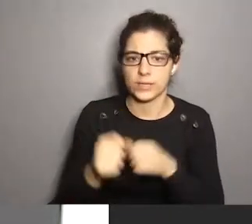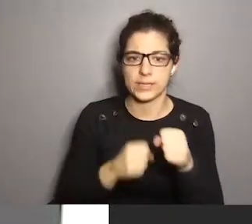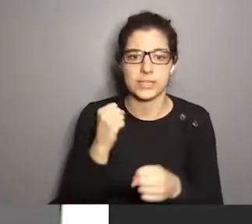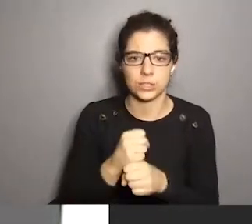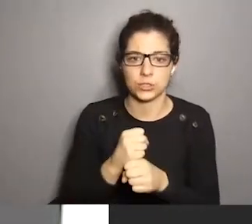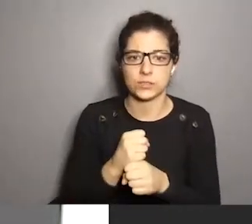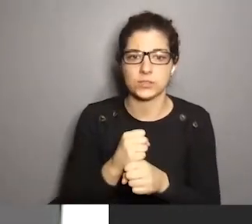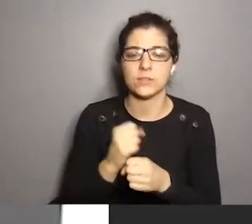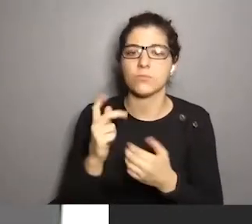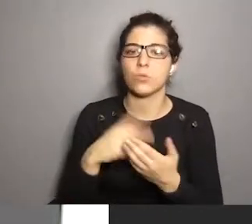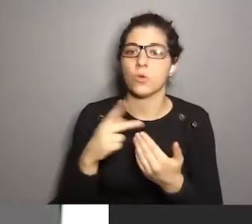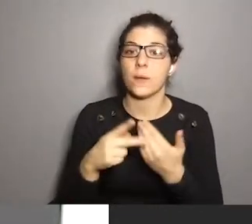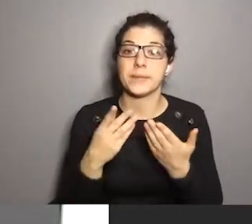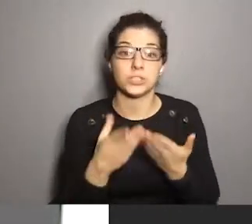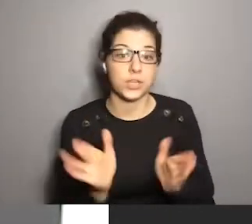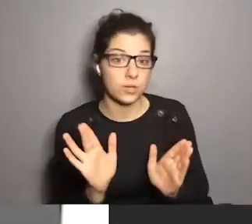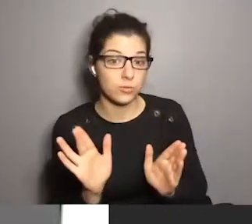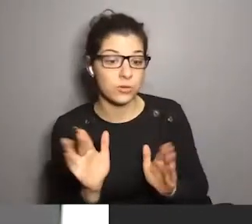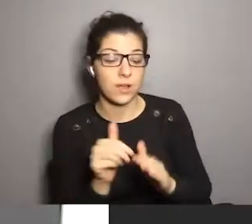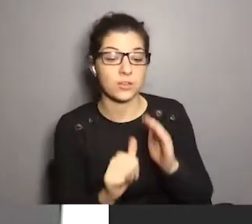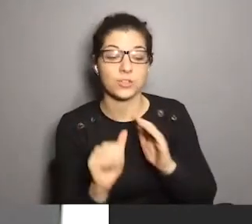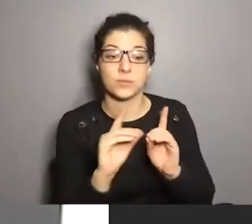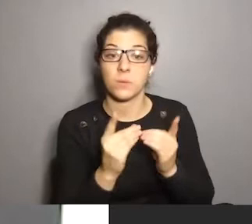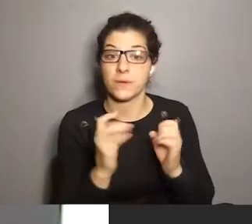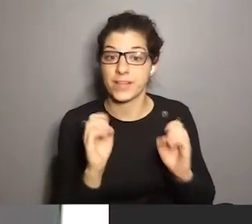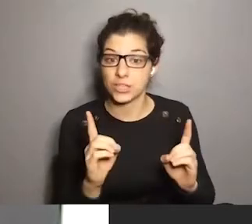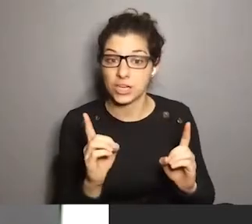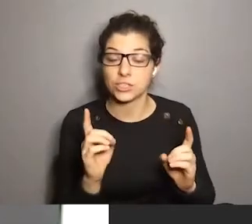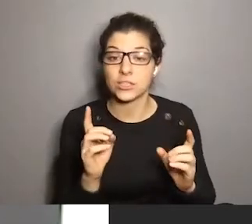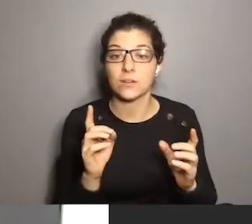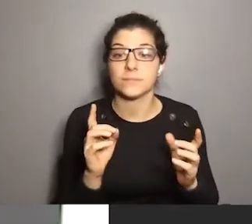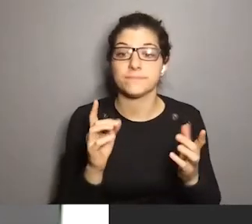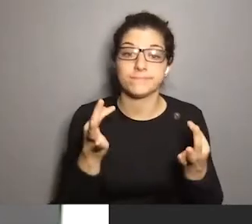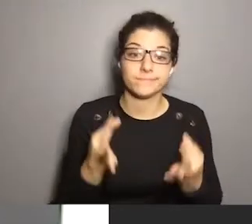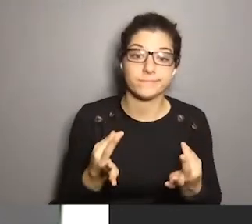The program in general, under the Department of Education they decided that there was a need